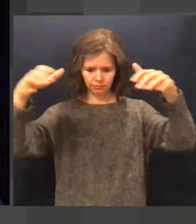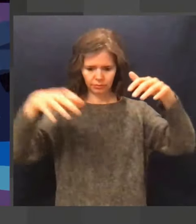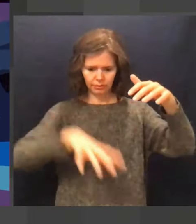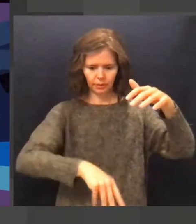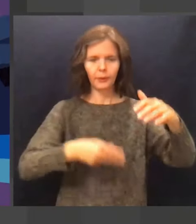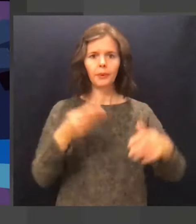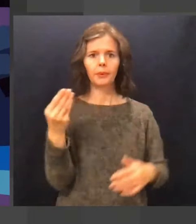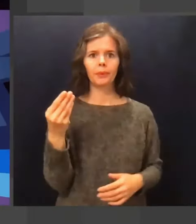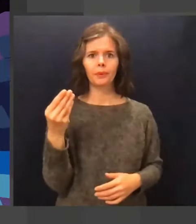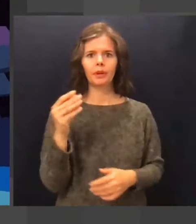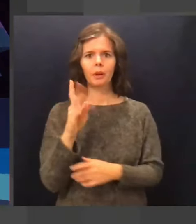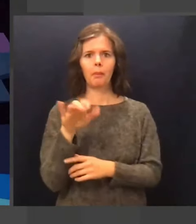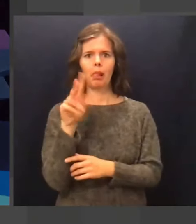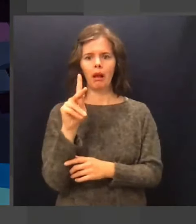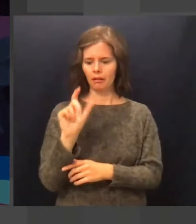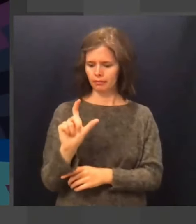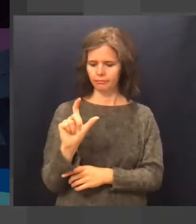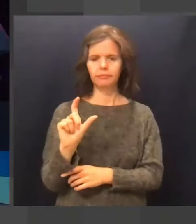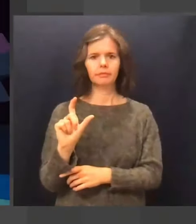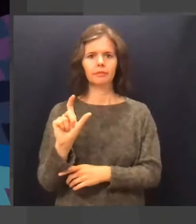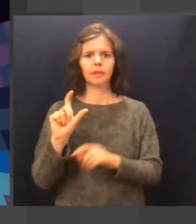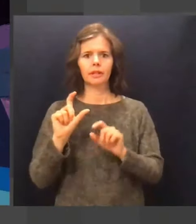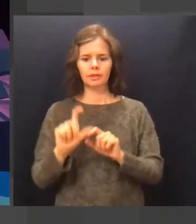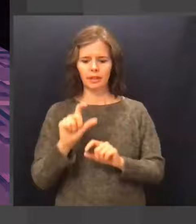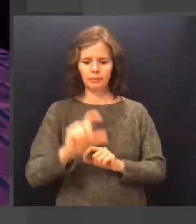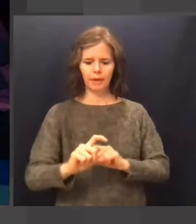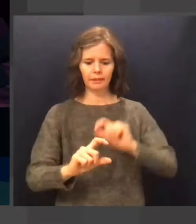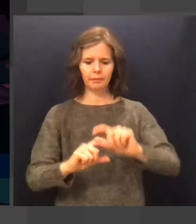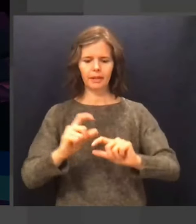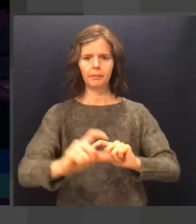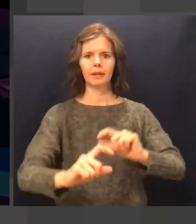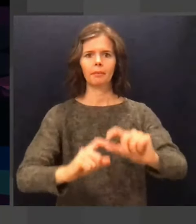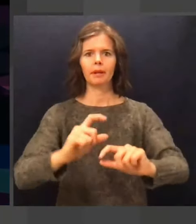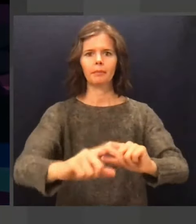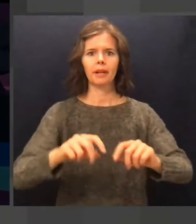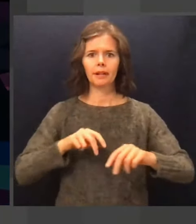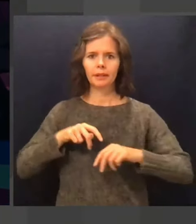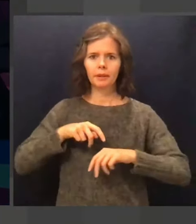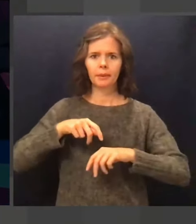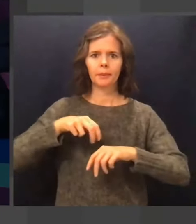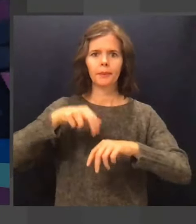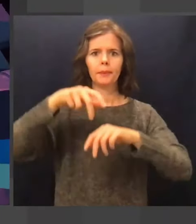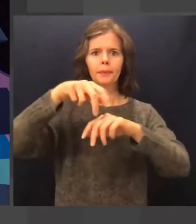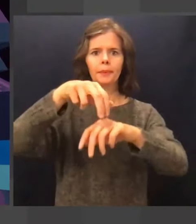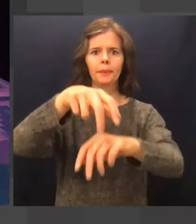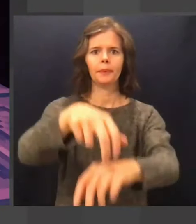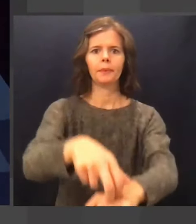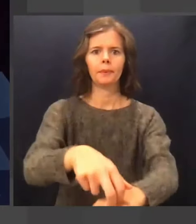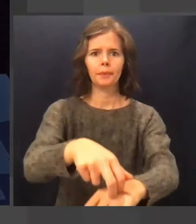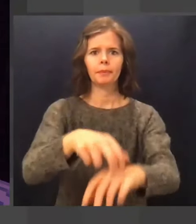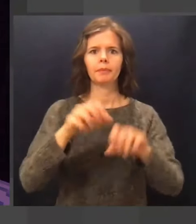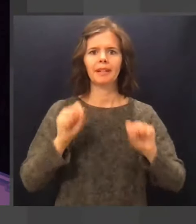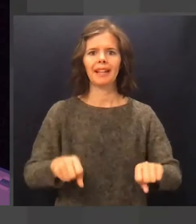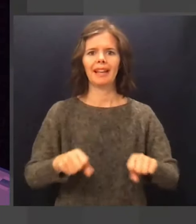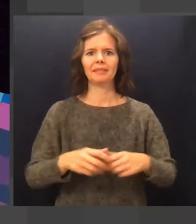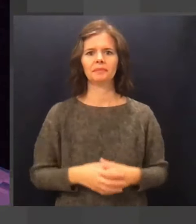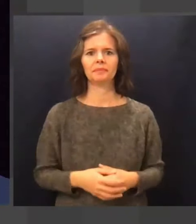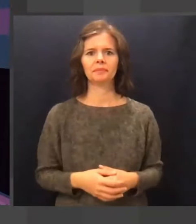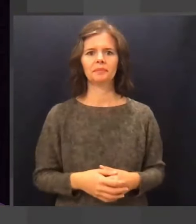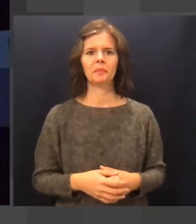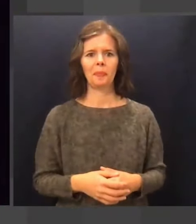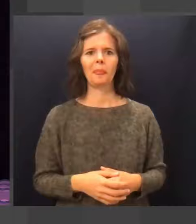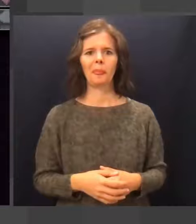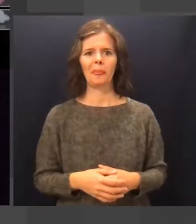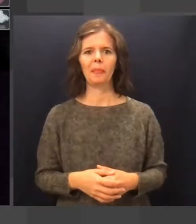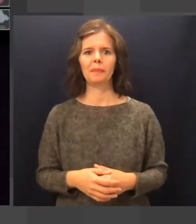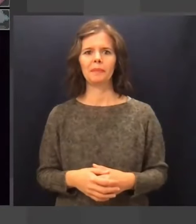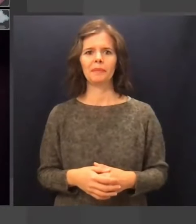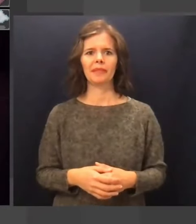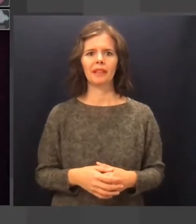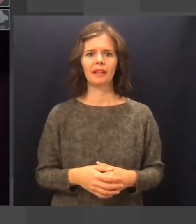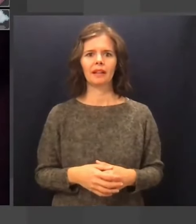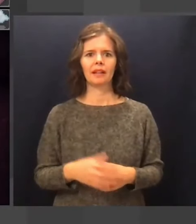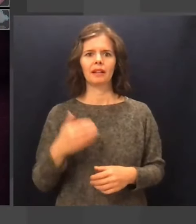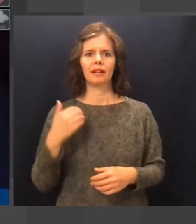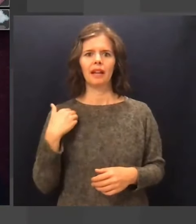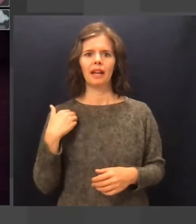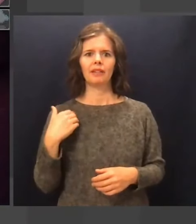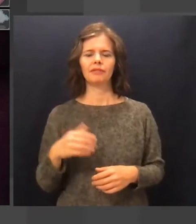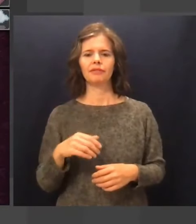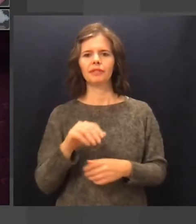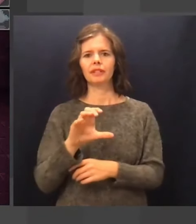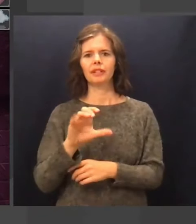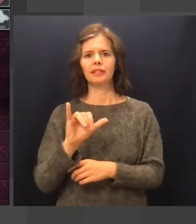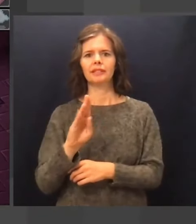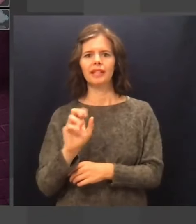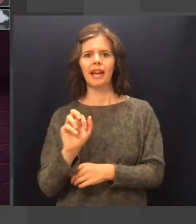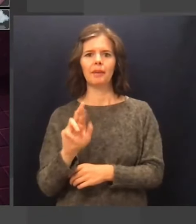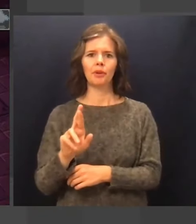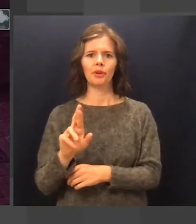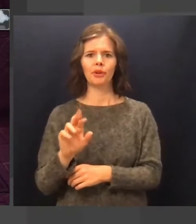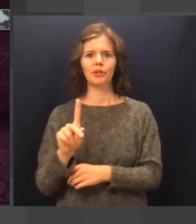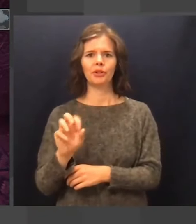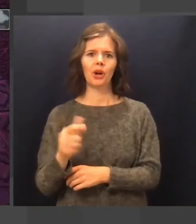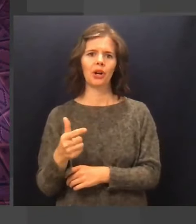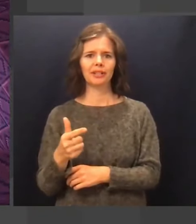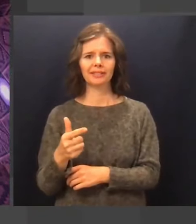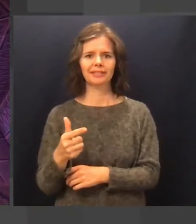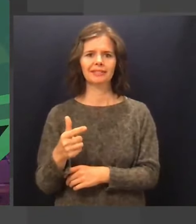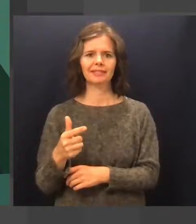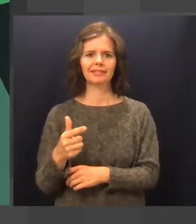THINGS IN THEM SO WE'VE GOT A